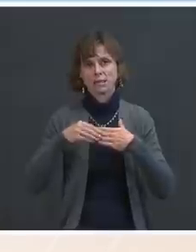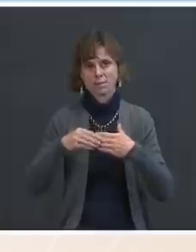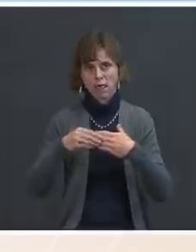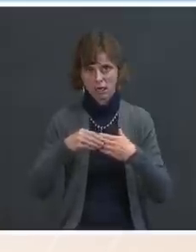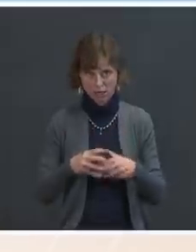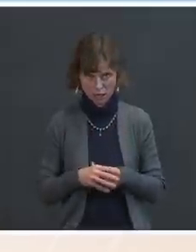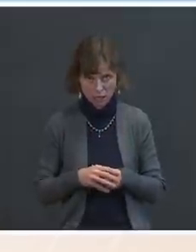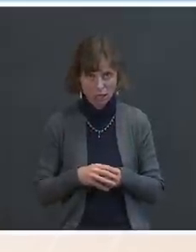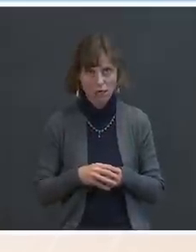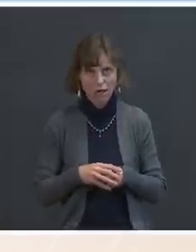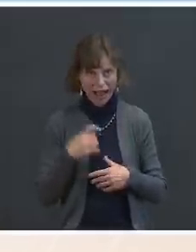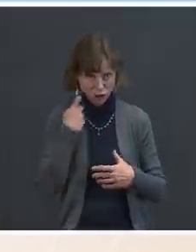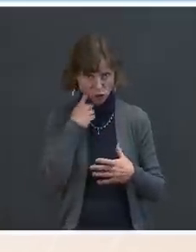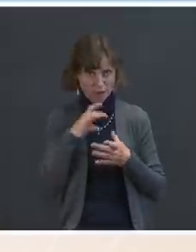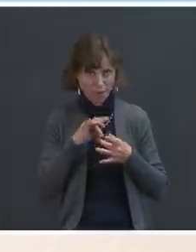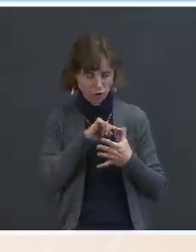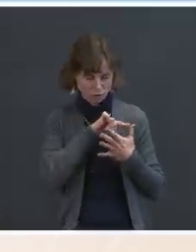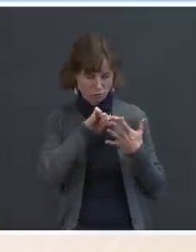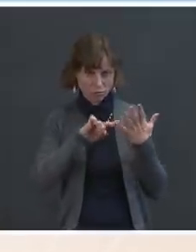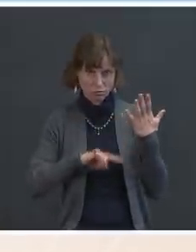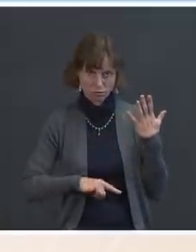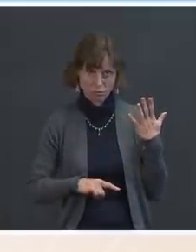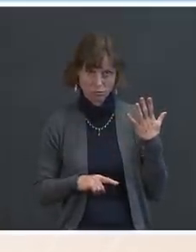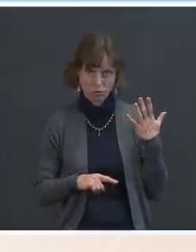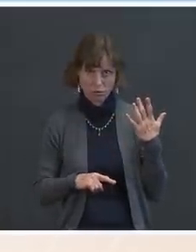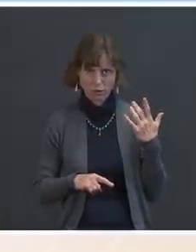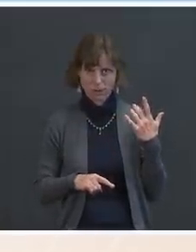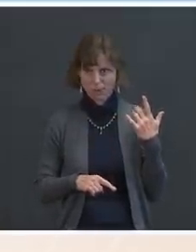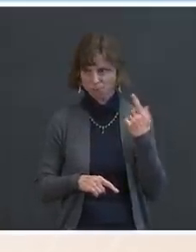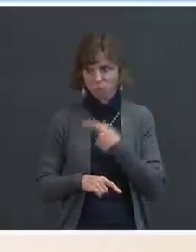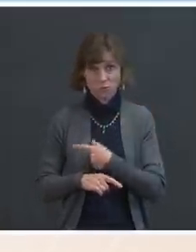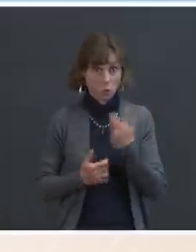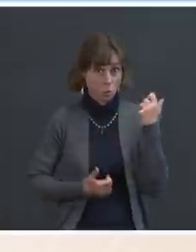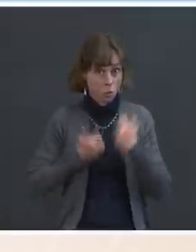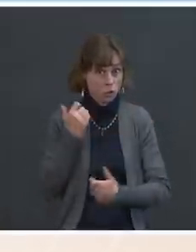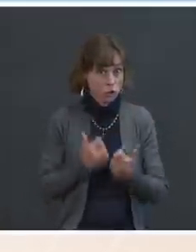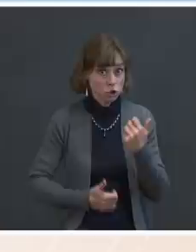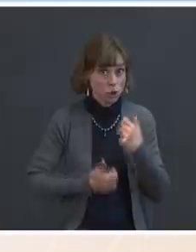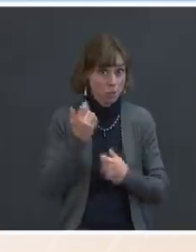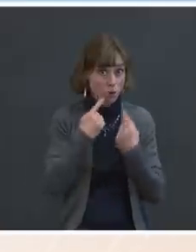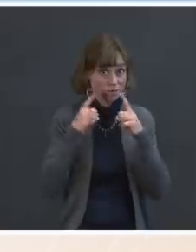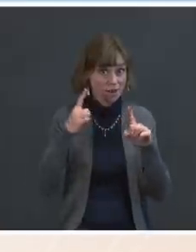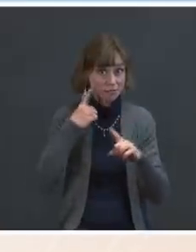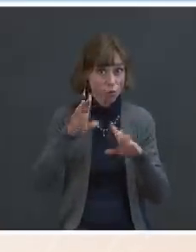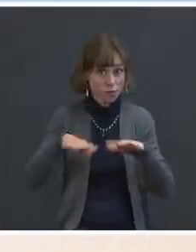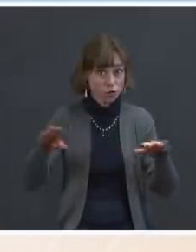pieces I mentioned: which is most effective with children, the effectiveness on addressing variants,